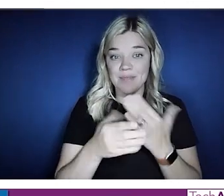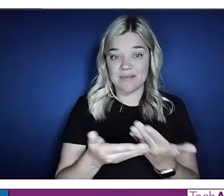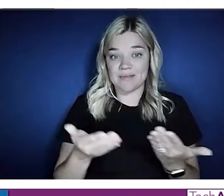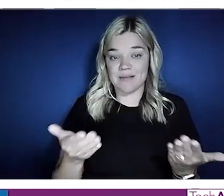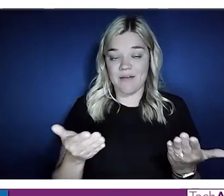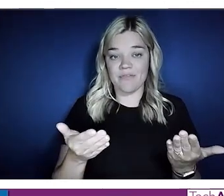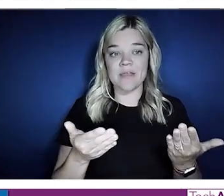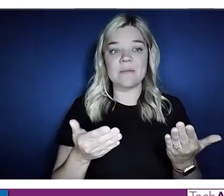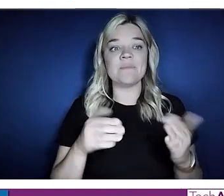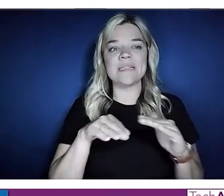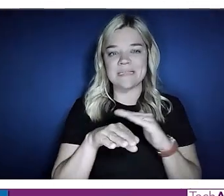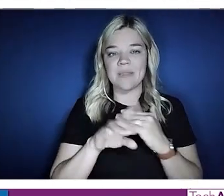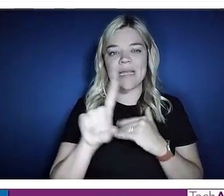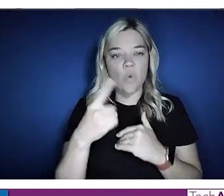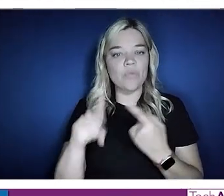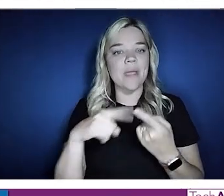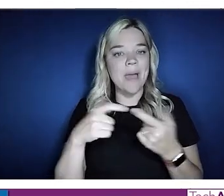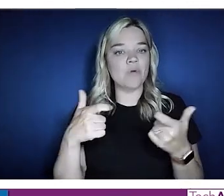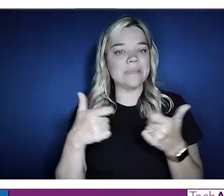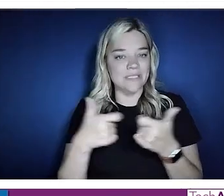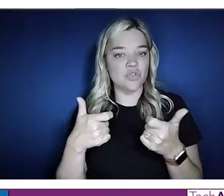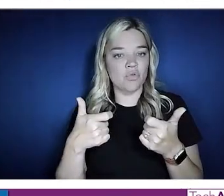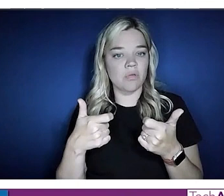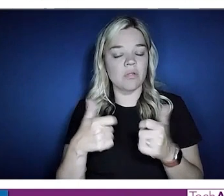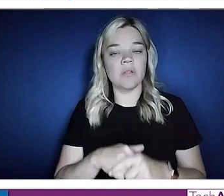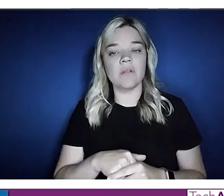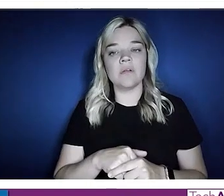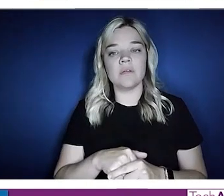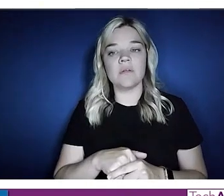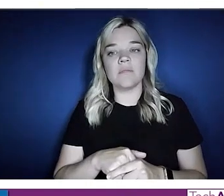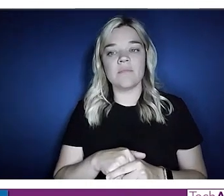you know, accessibility, it's only about digital. And really, you know, a lot of those things